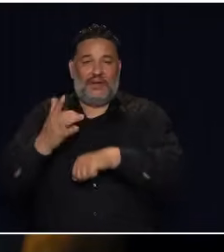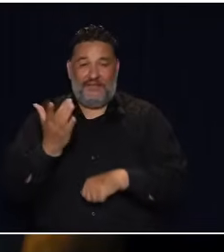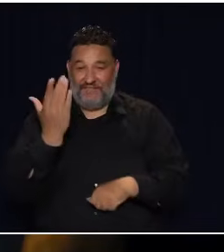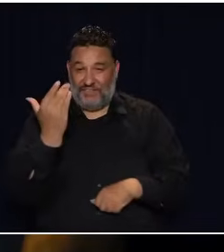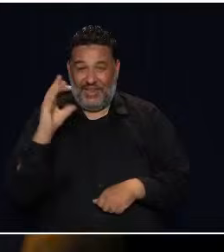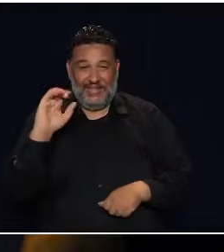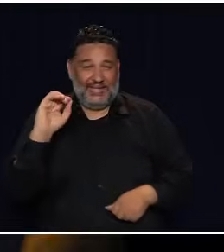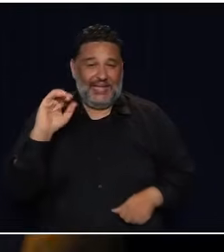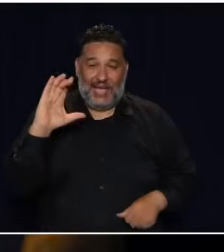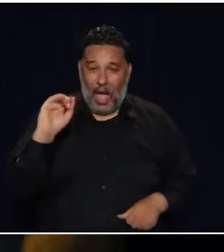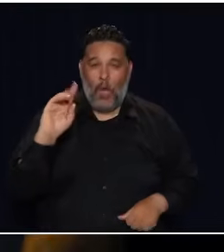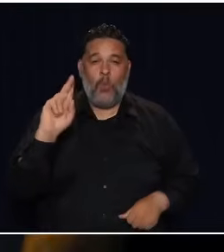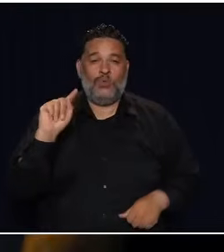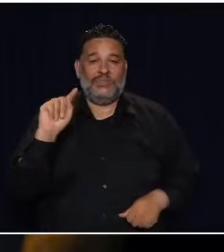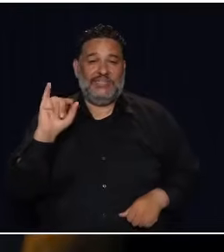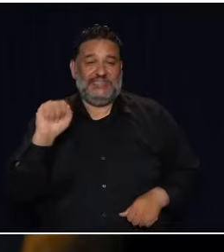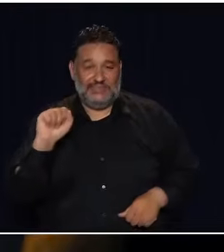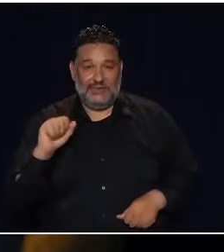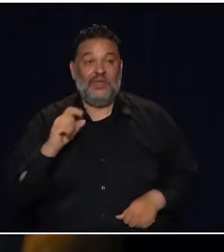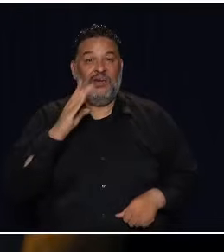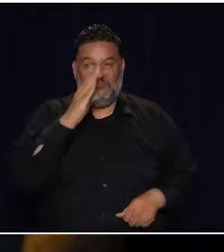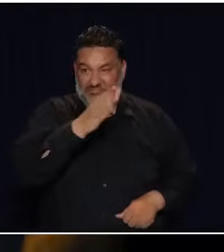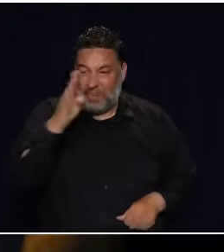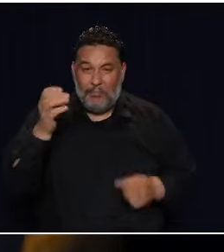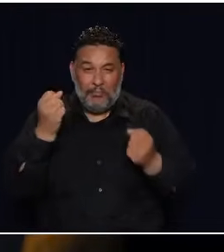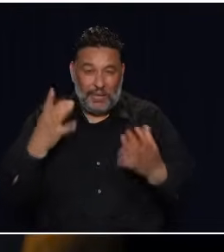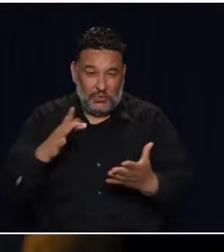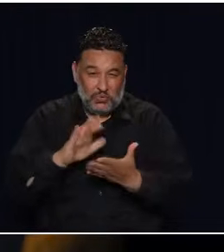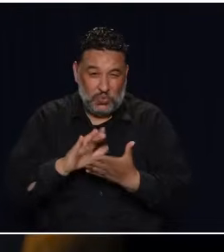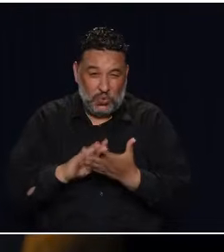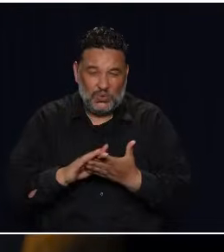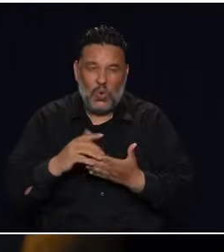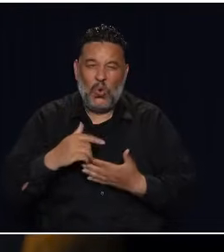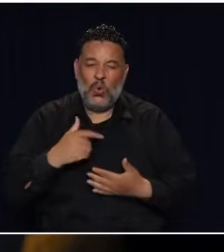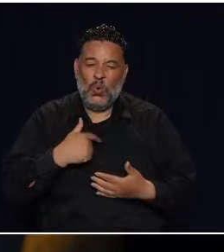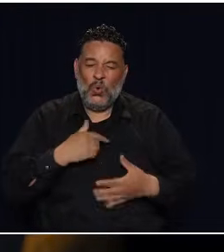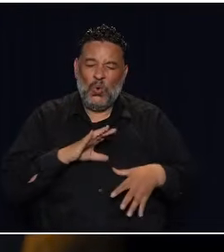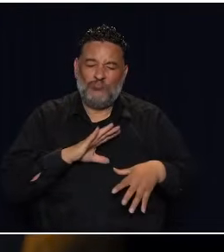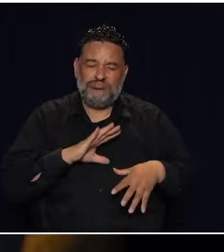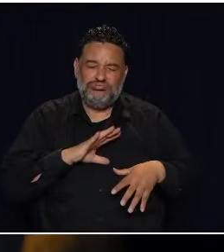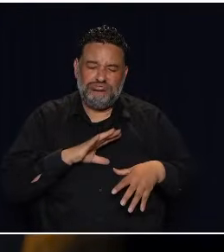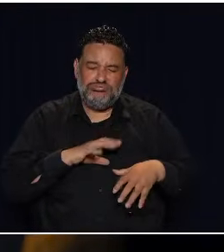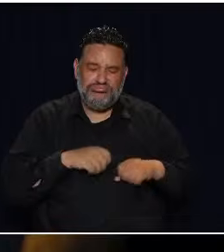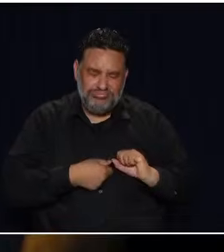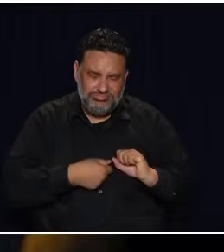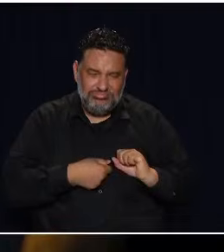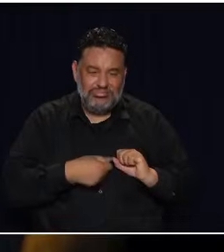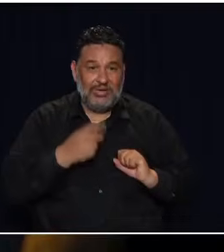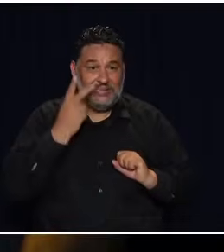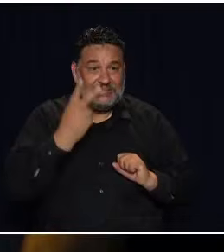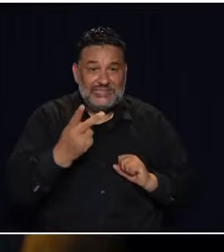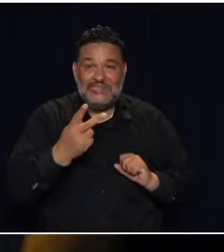HELP. AS I TRAVELED THE STATE, WE HAVE GONE THE ALL 15 COUNTIES.